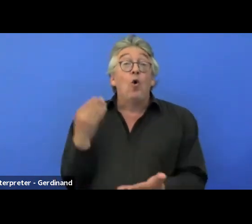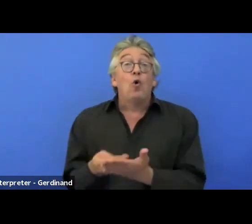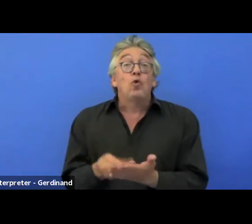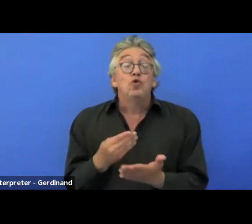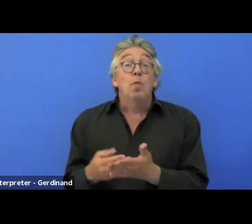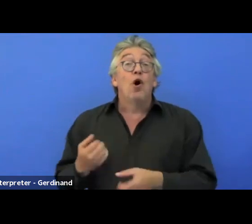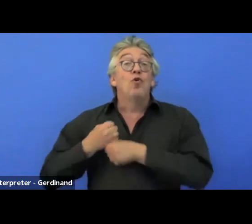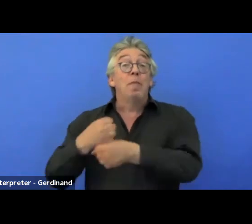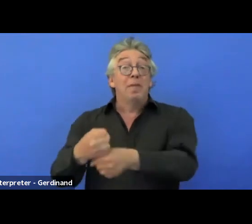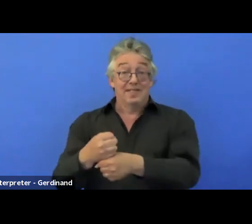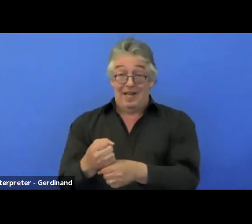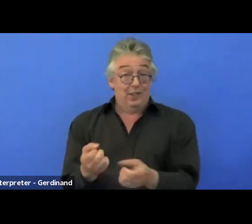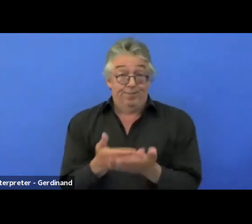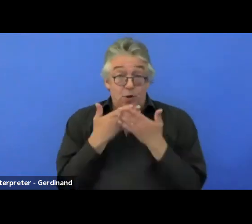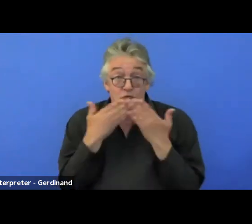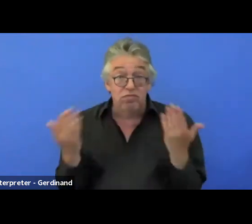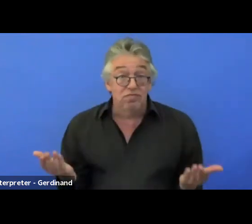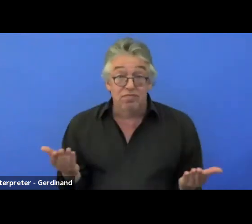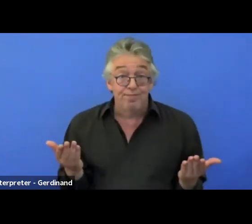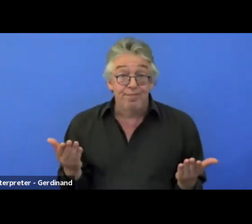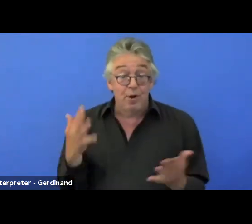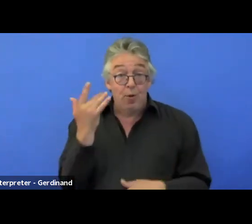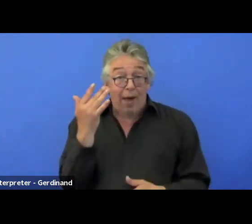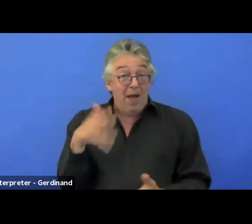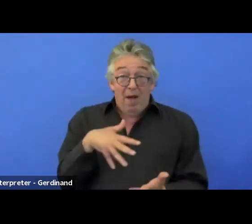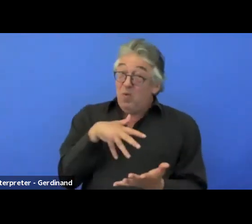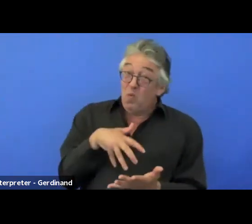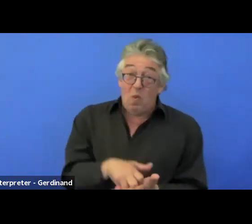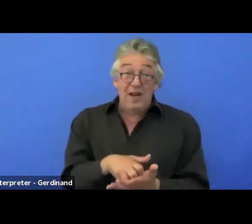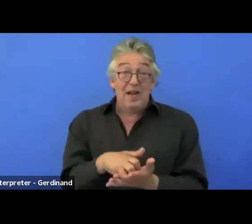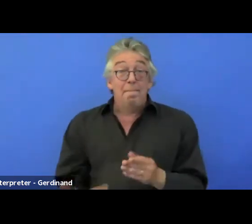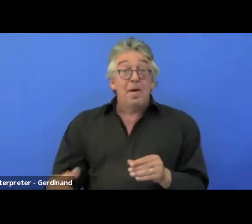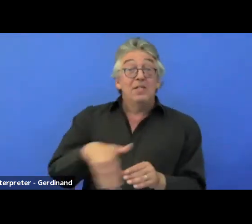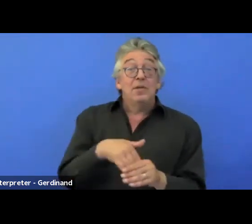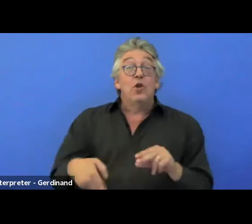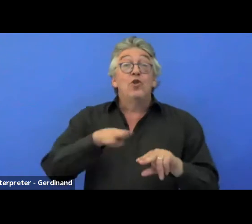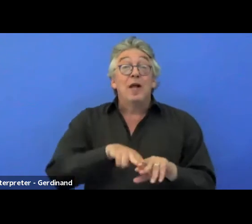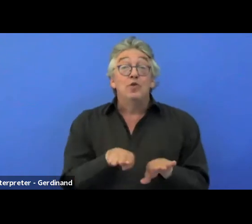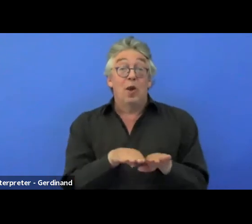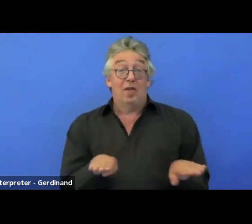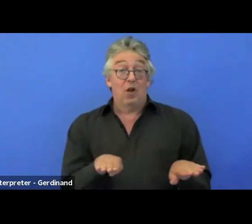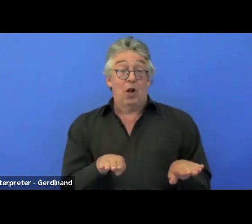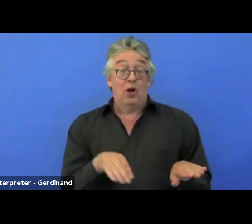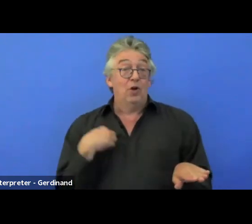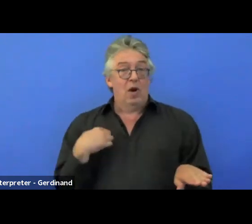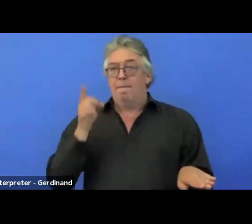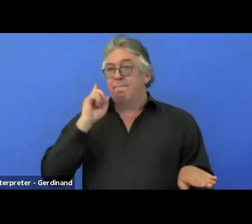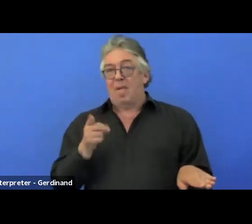because of the lack of participation at the natinal level, so, we need to compensate it at the European level,